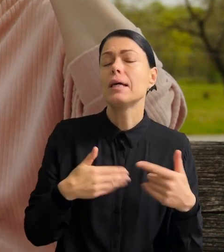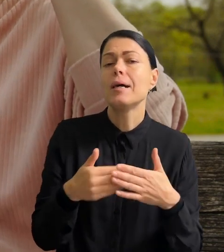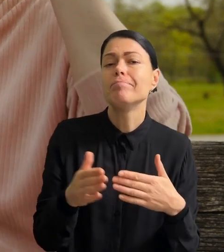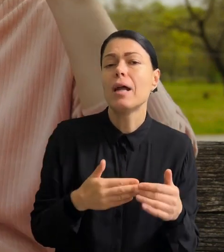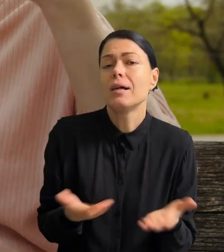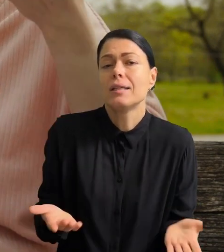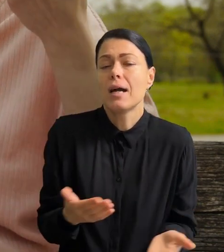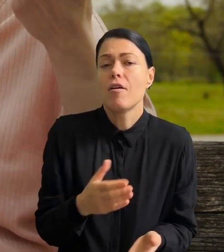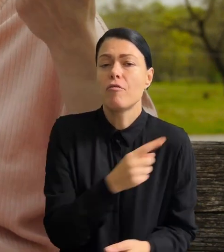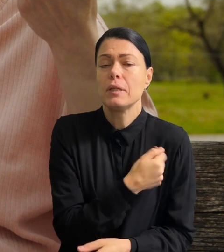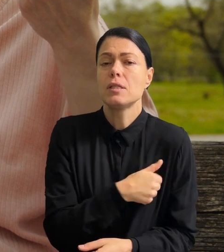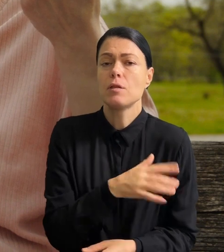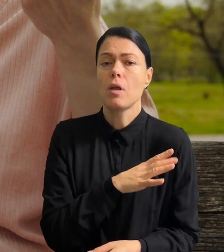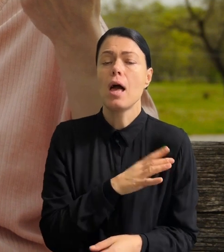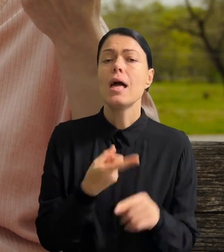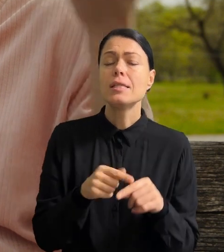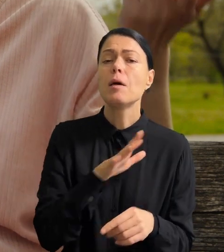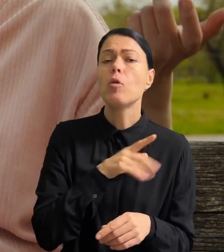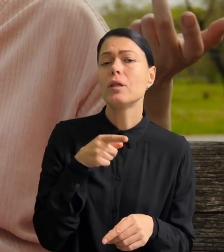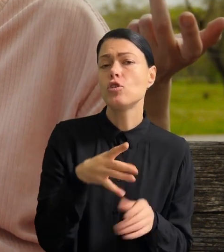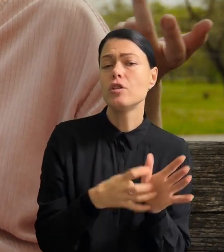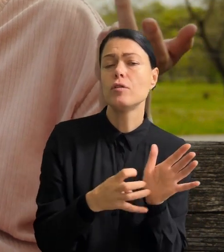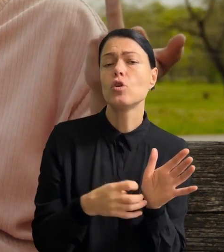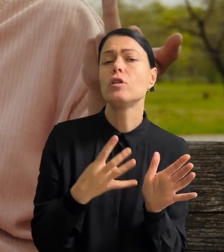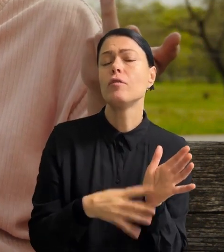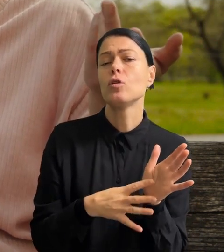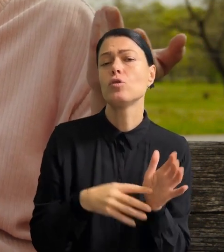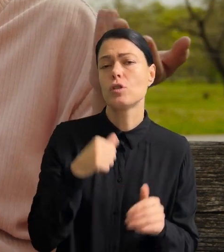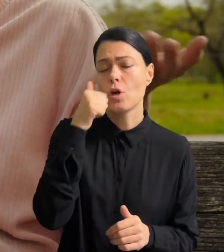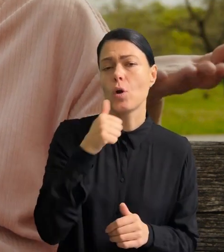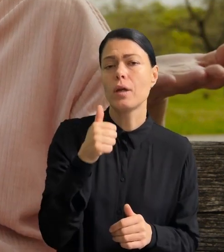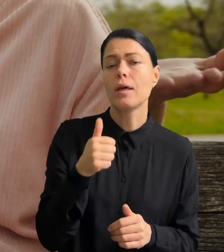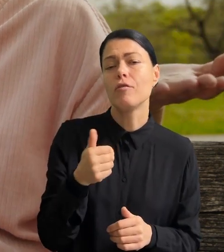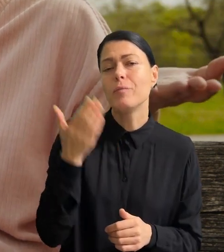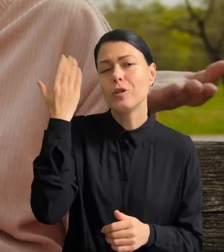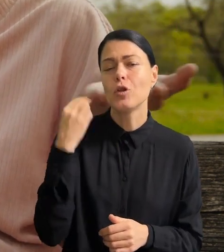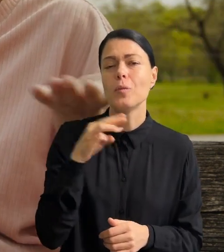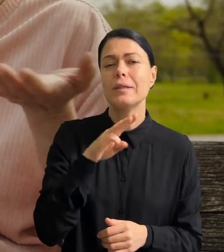That was still in the nineties, so in the last century.